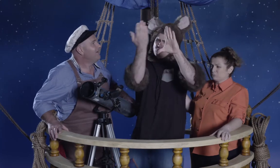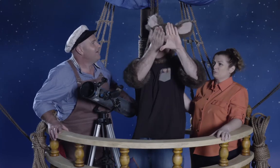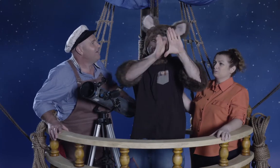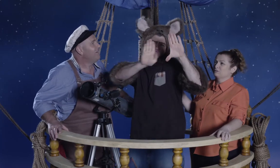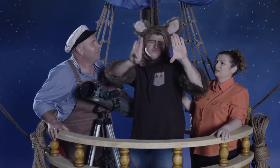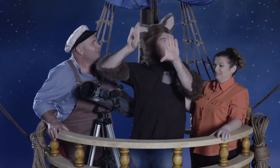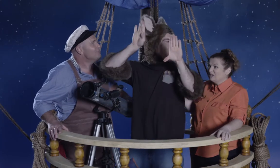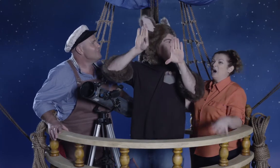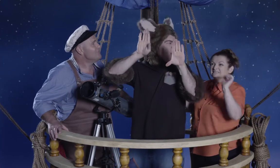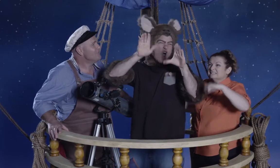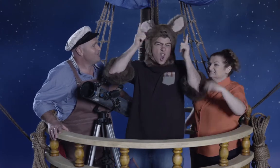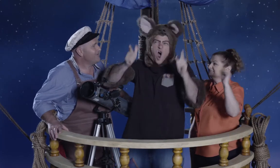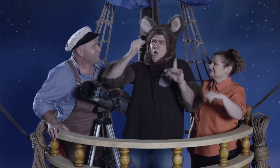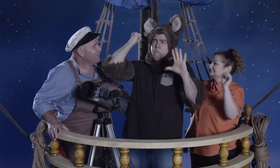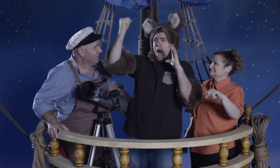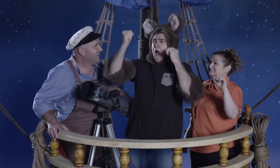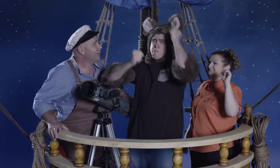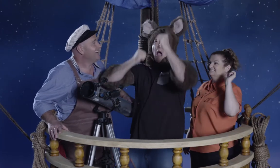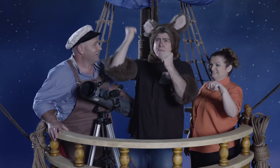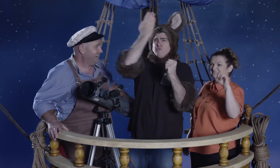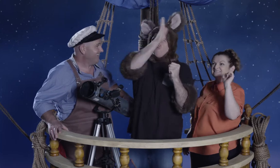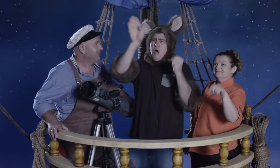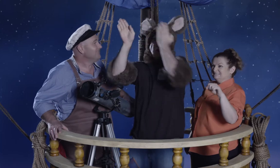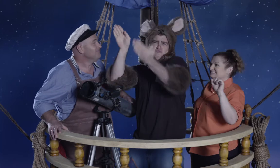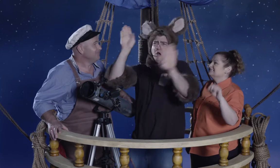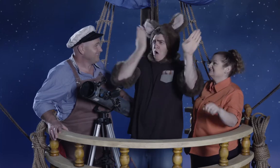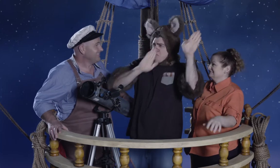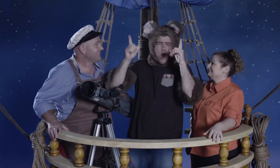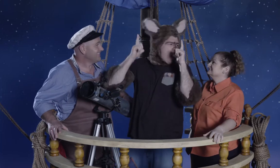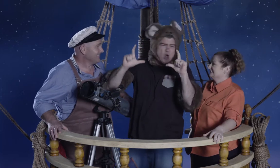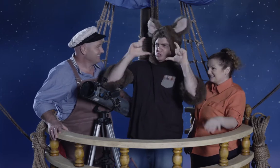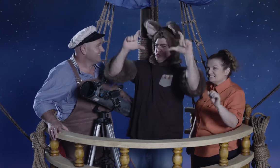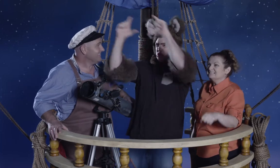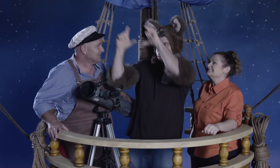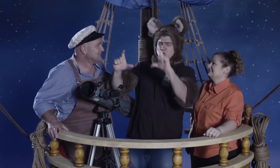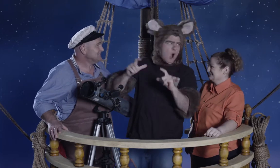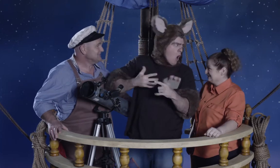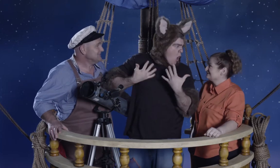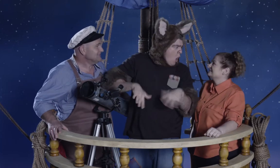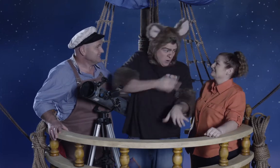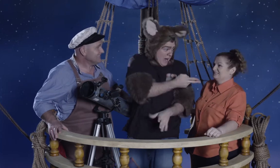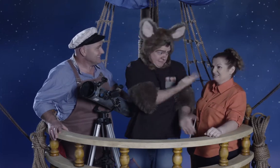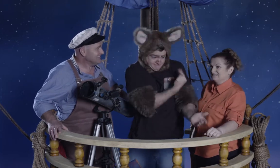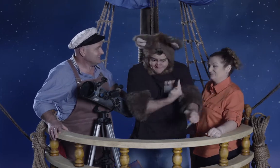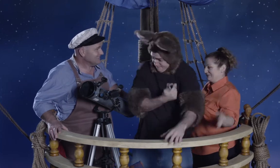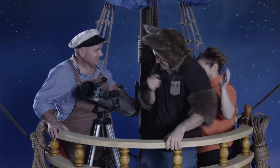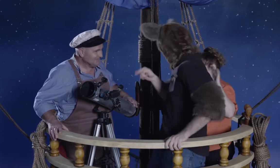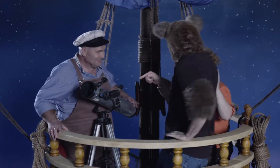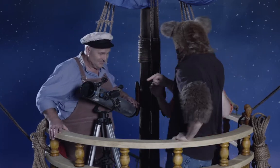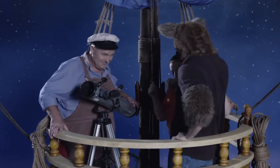and created those craters! Yes. There's so many of them! Oh! Sally, you have another look.